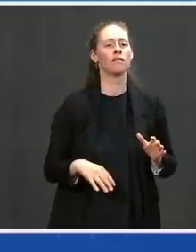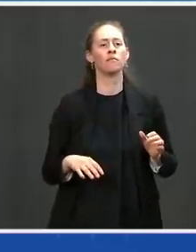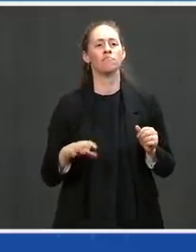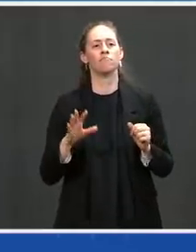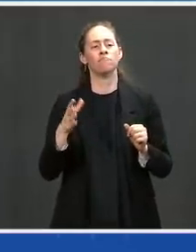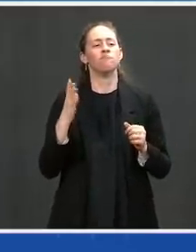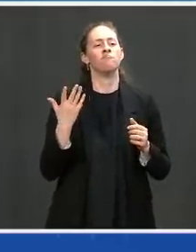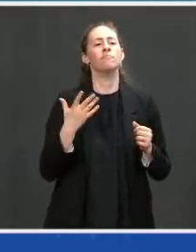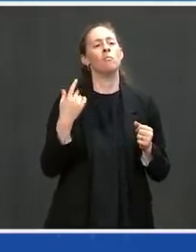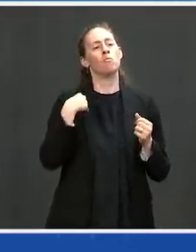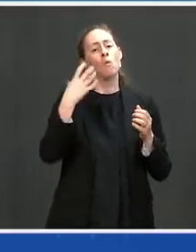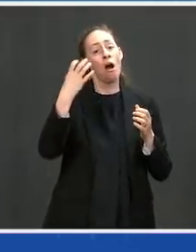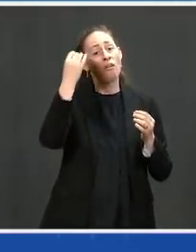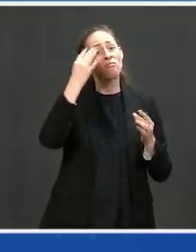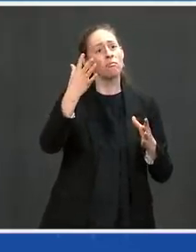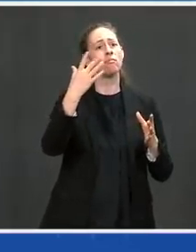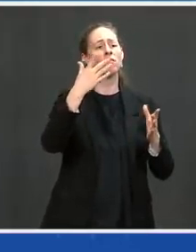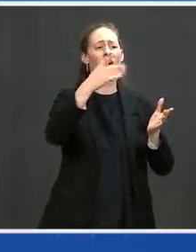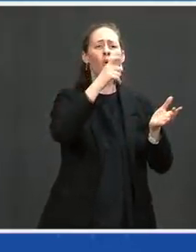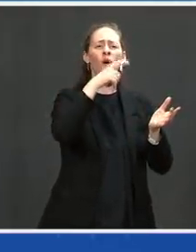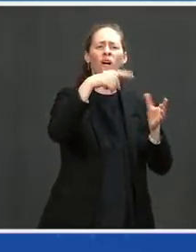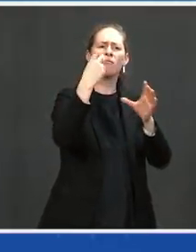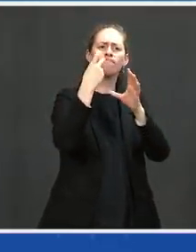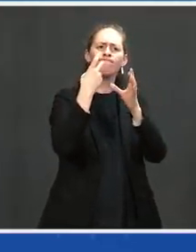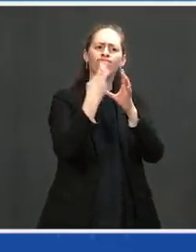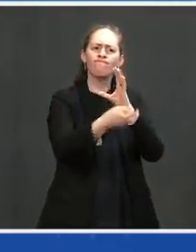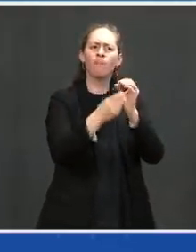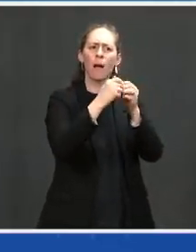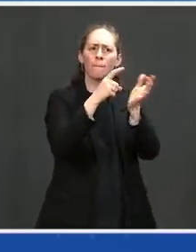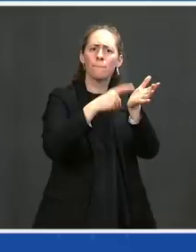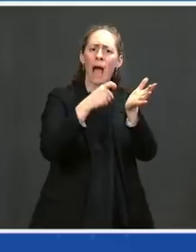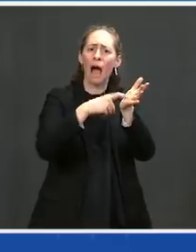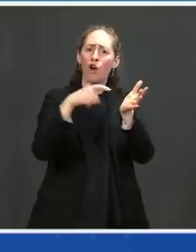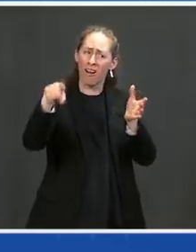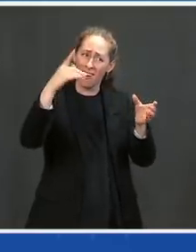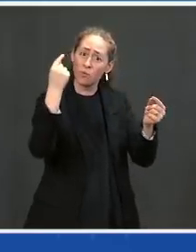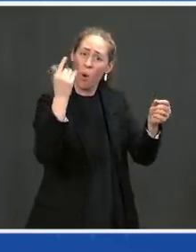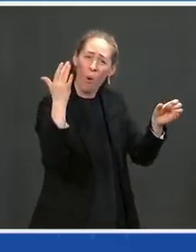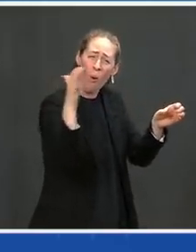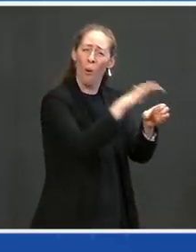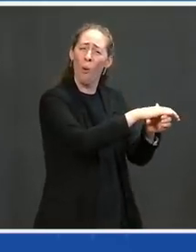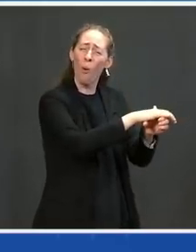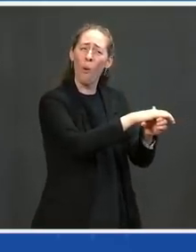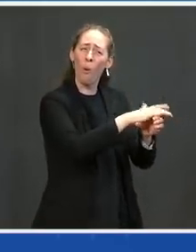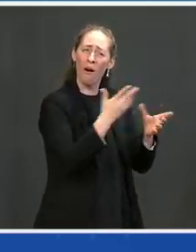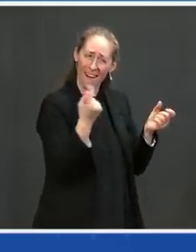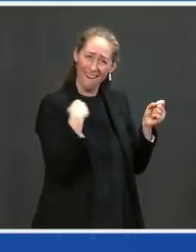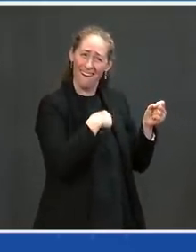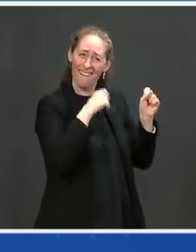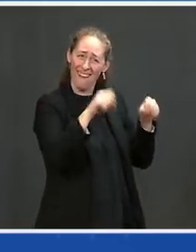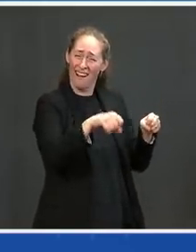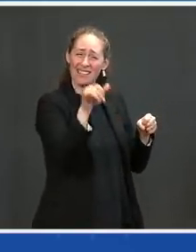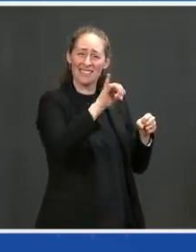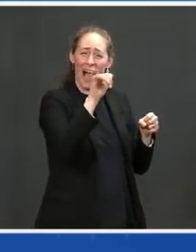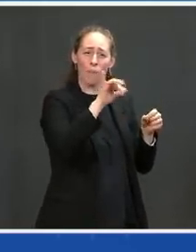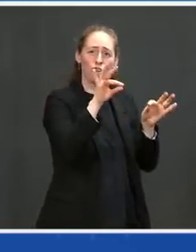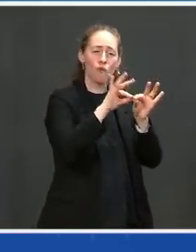to work capping those wells at the same price that they would charge to dig those wells.